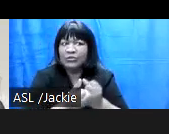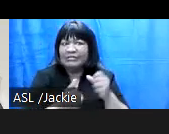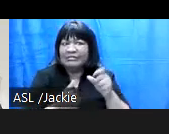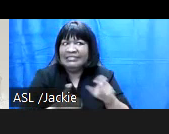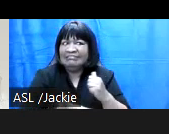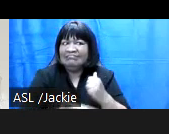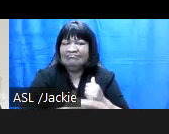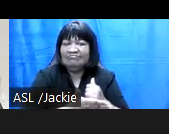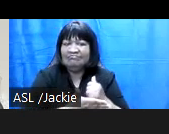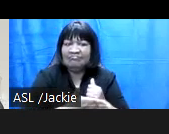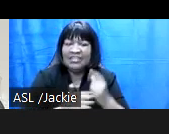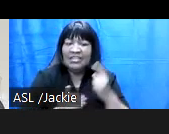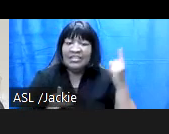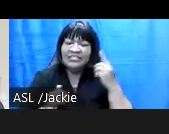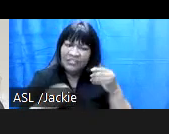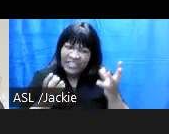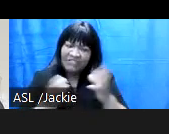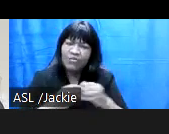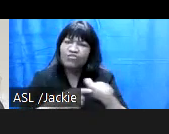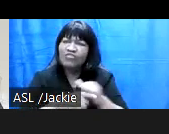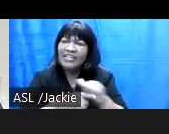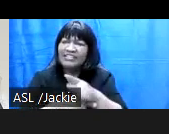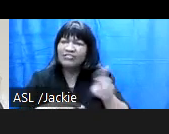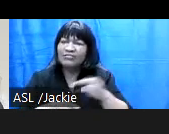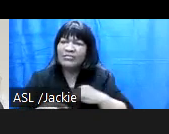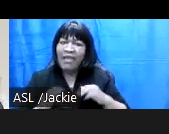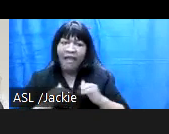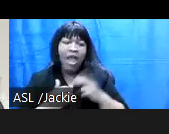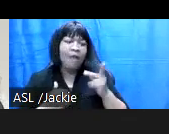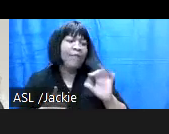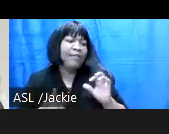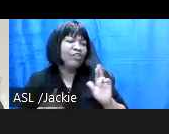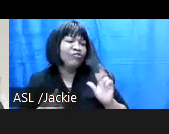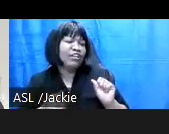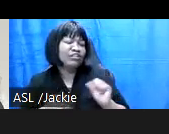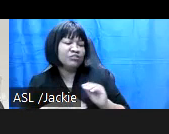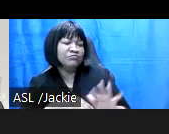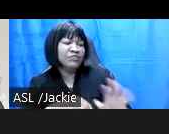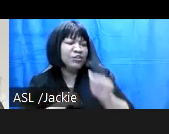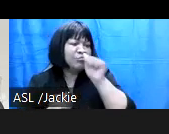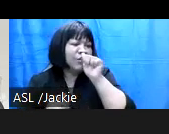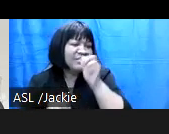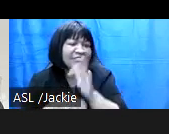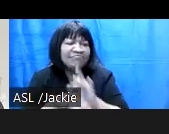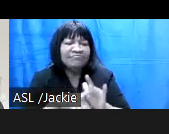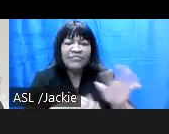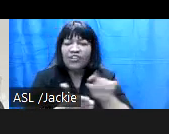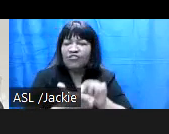Consider offering training how the public records act impacts their written correspondence in the